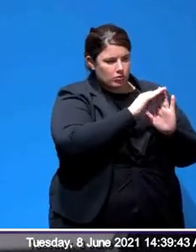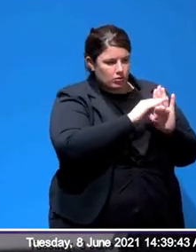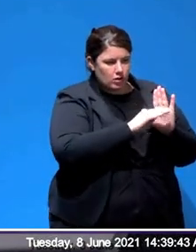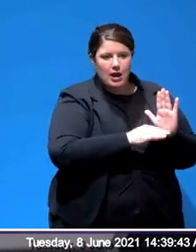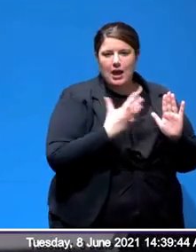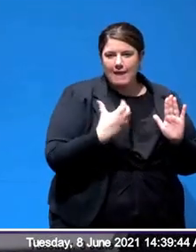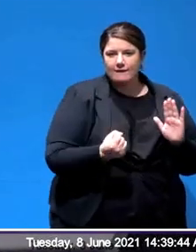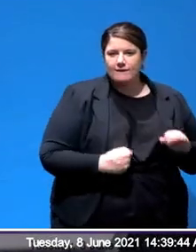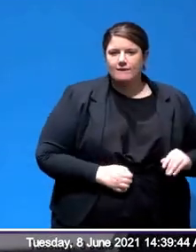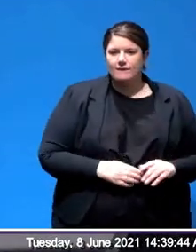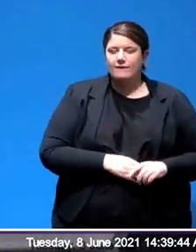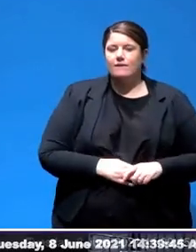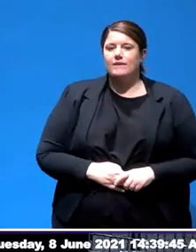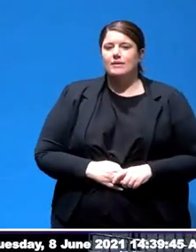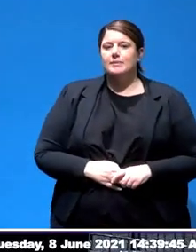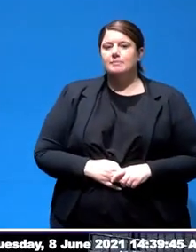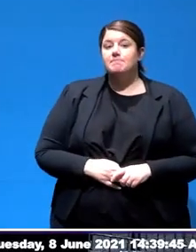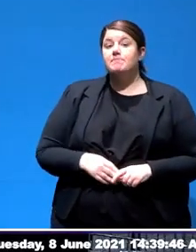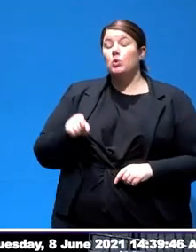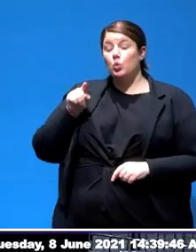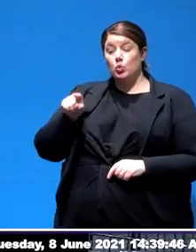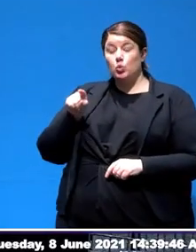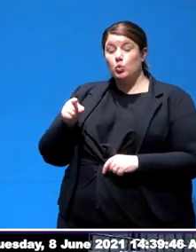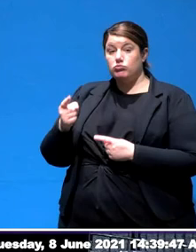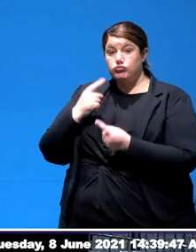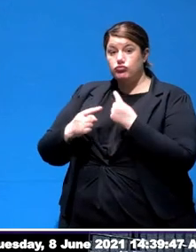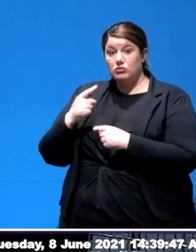COMMISSIONER McEWIN: So the declaration that you are talking about was on the point of a refresher.